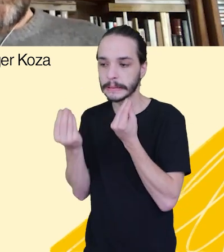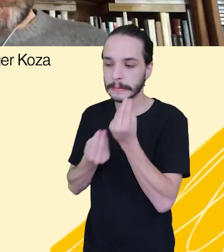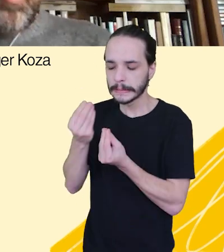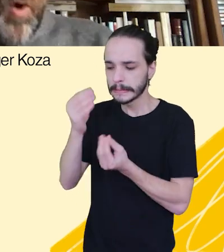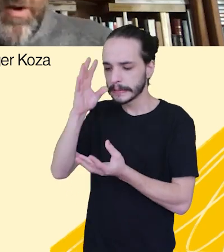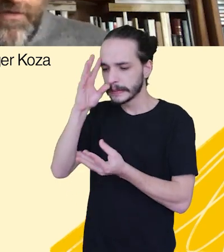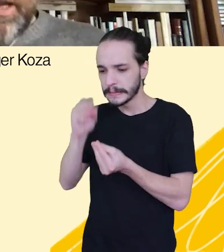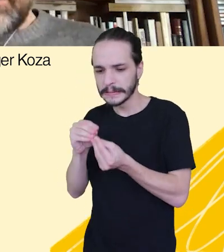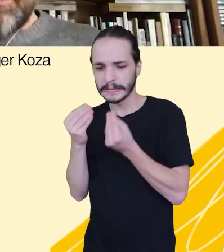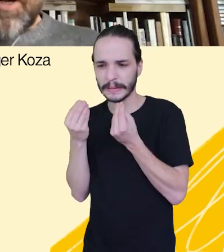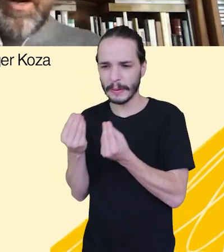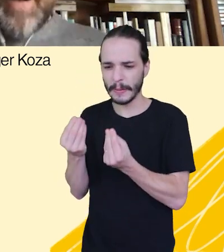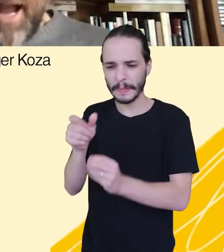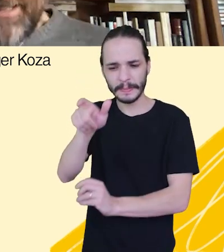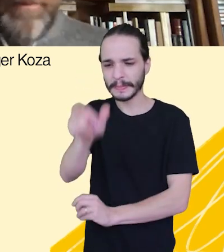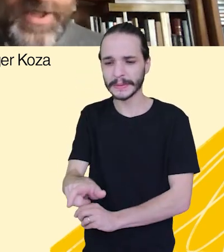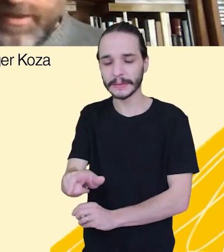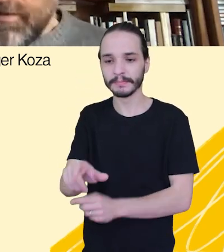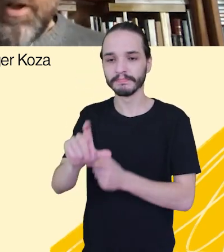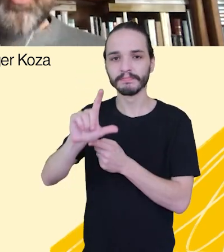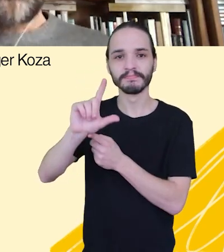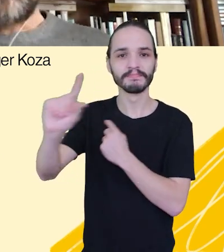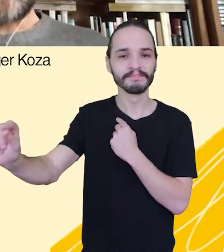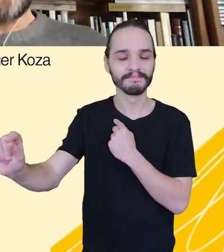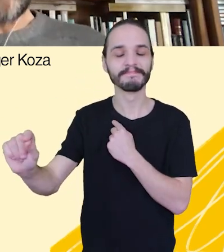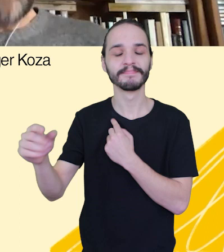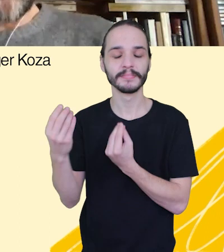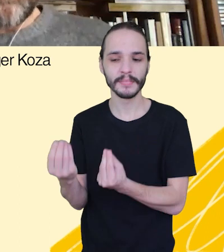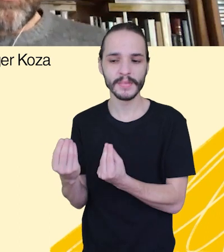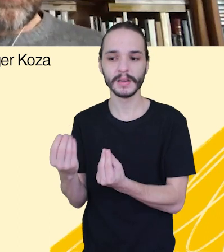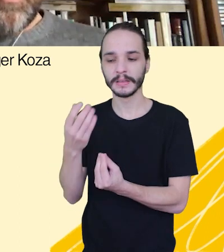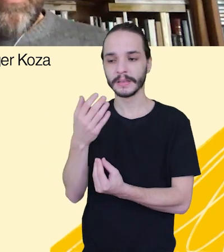And each one of them they are adapting towards that absence.